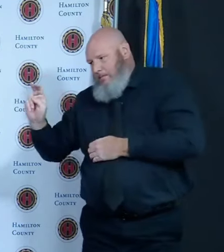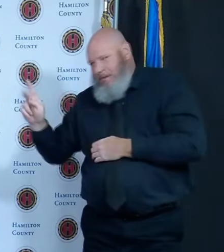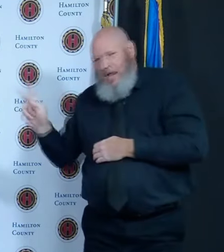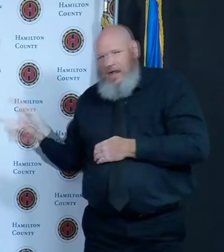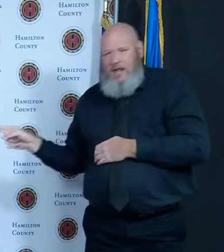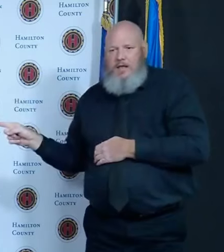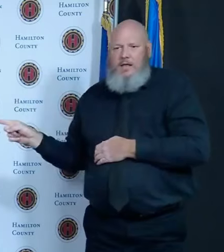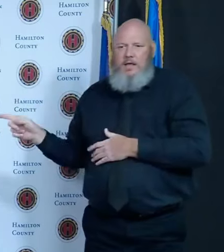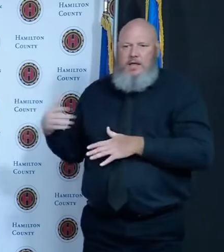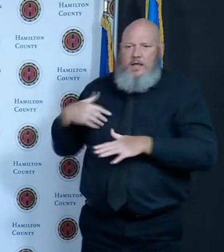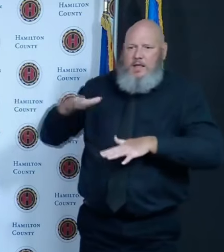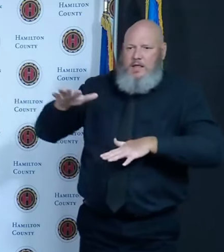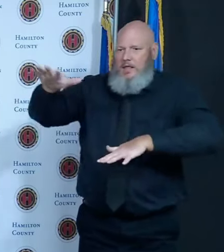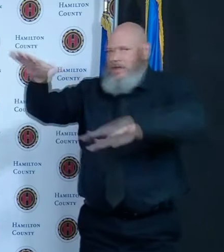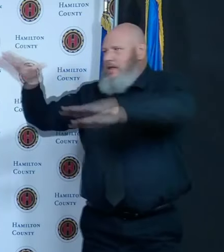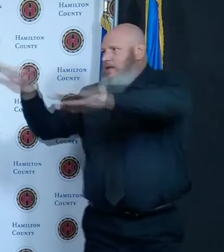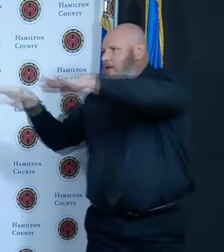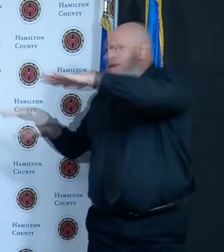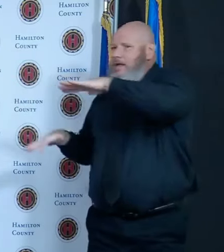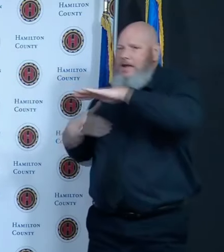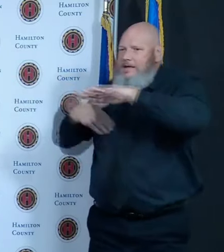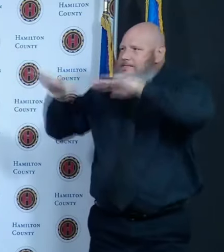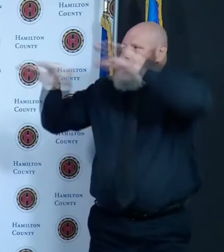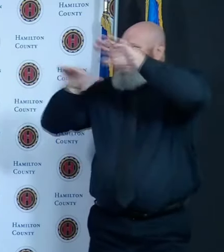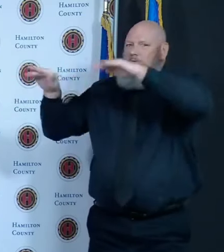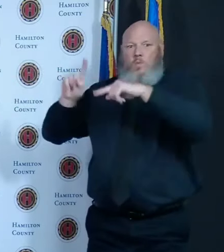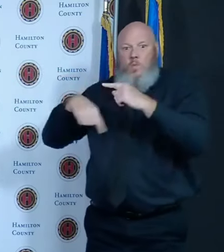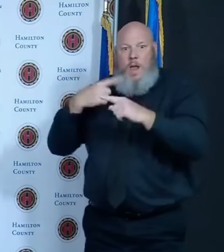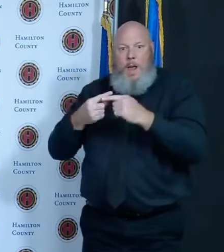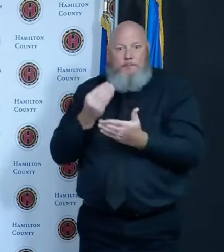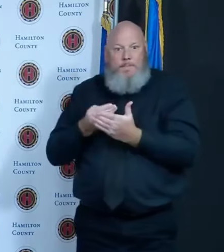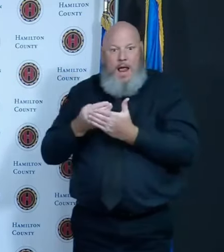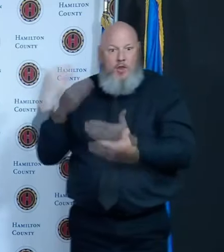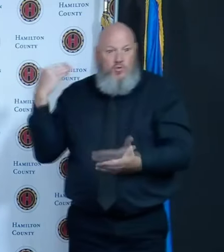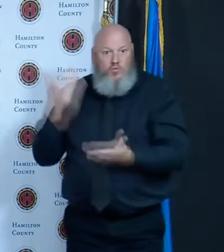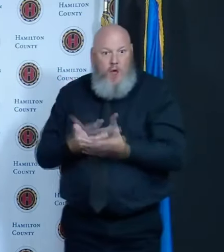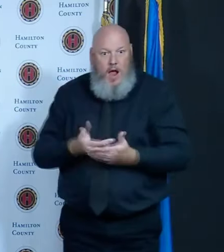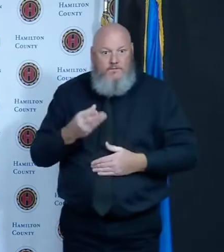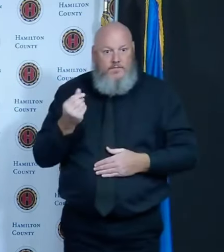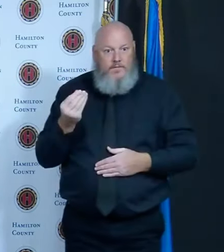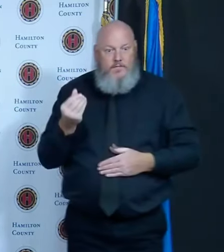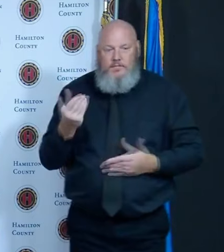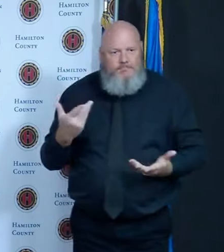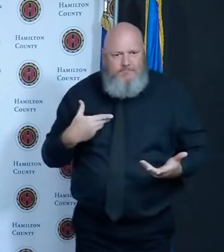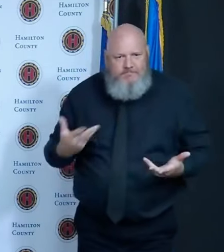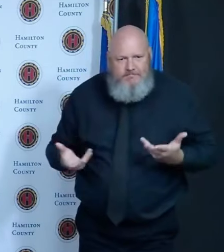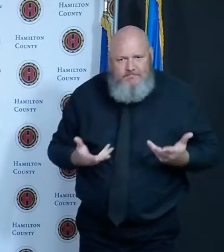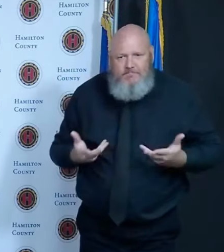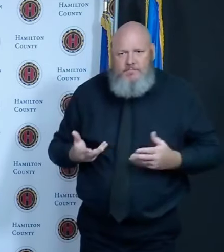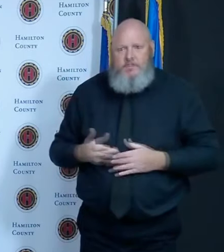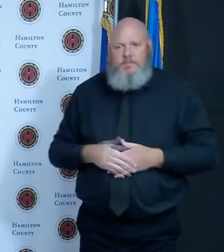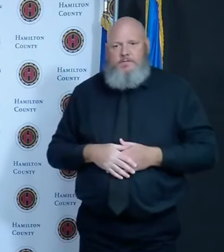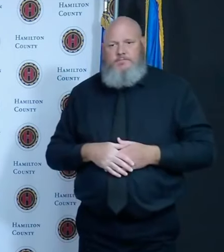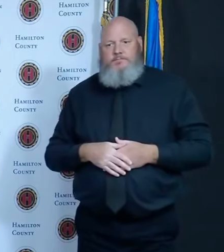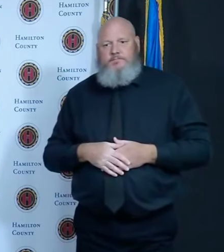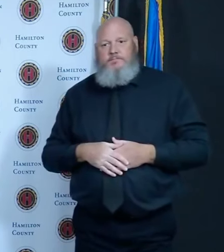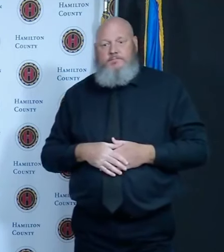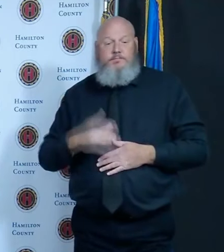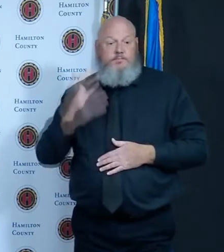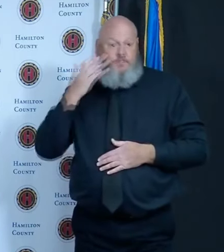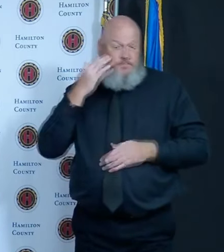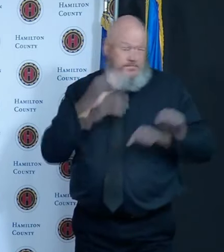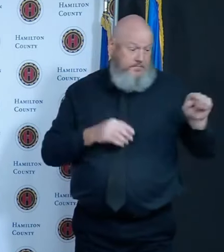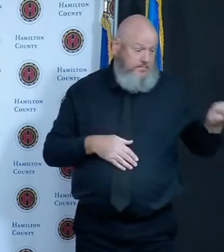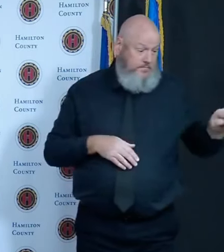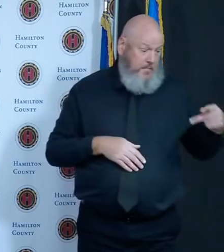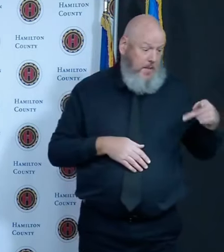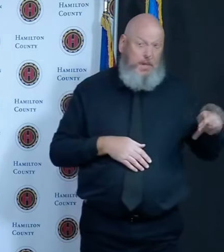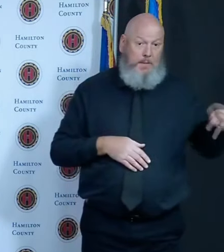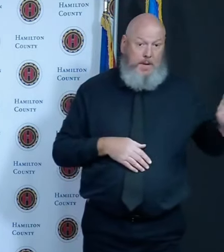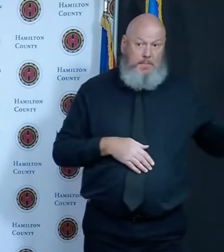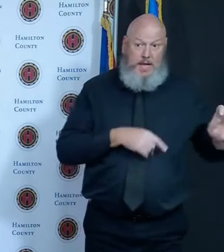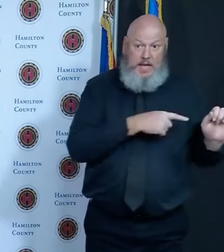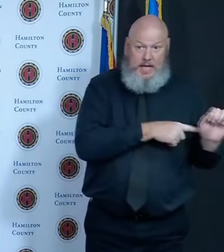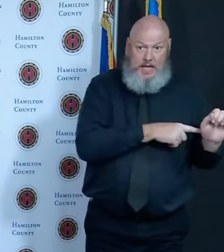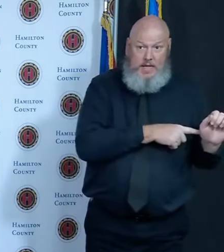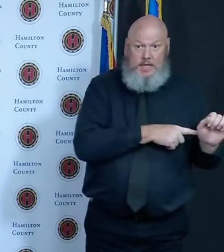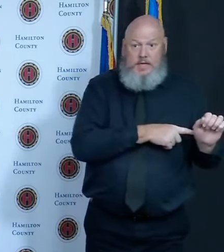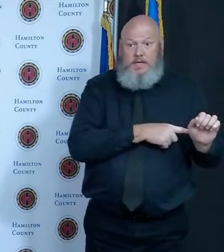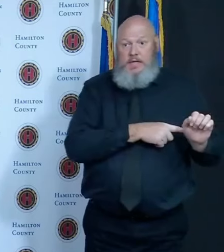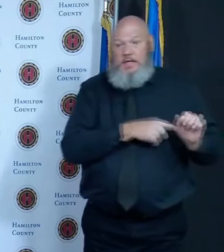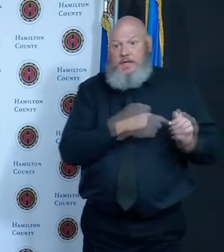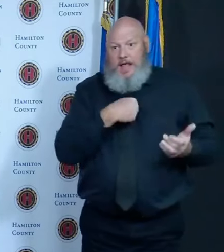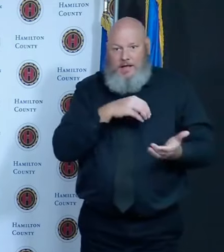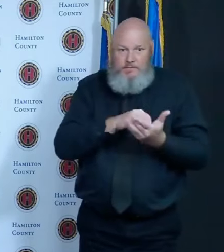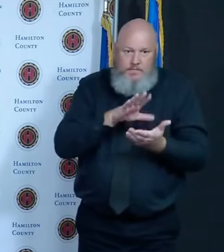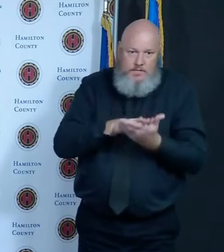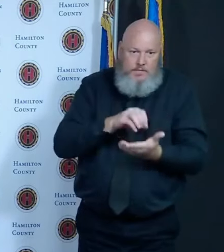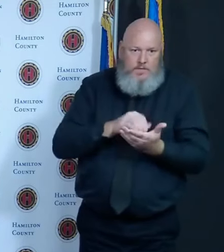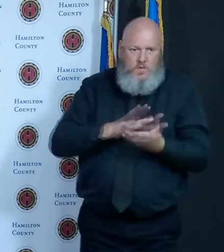for the PPP it is similar that we have had documents in place to just as recent as yesterday